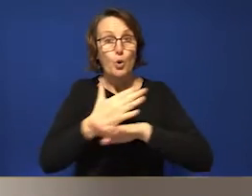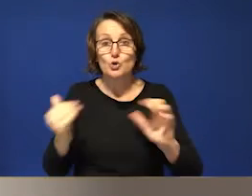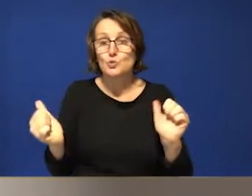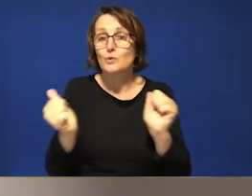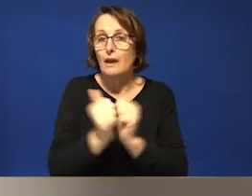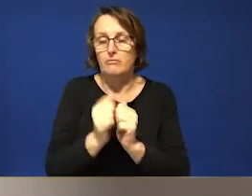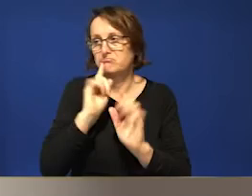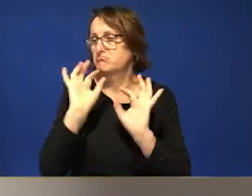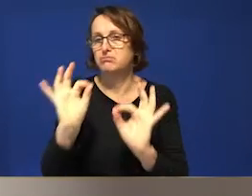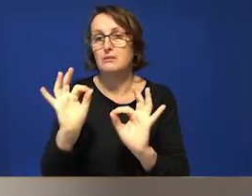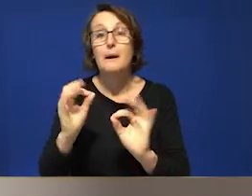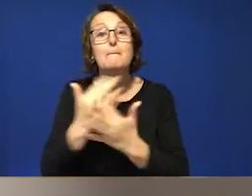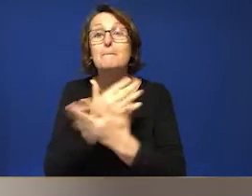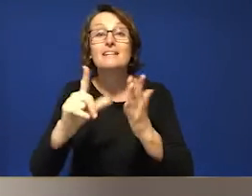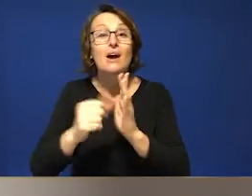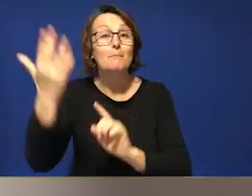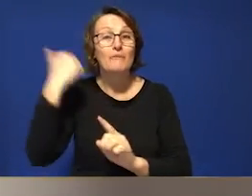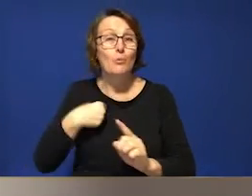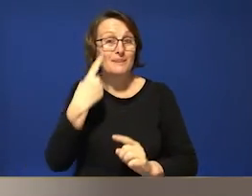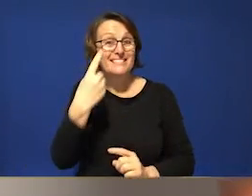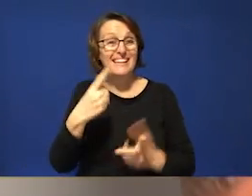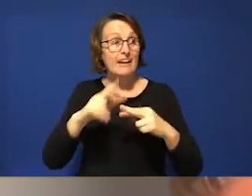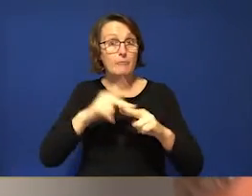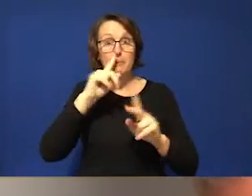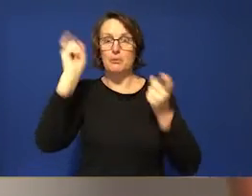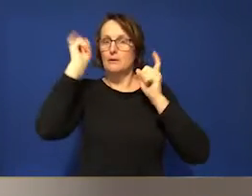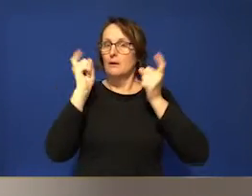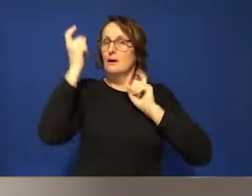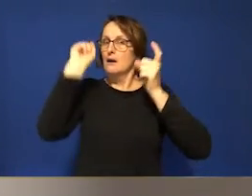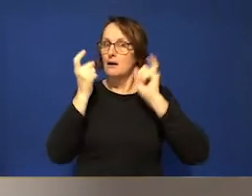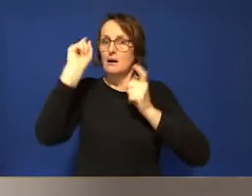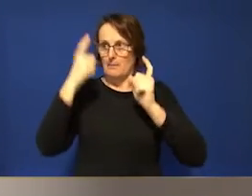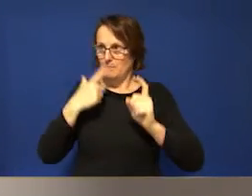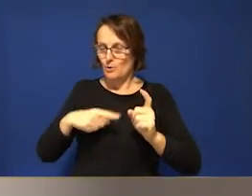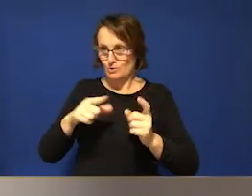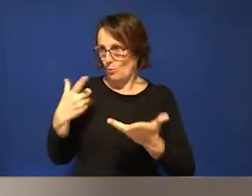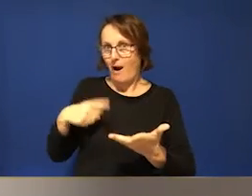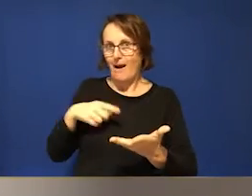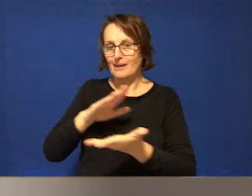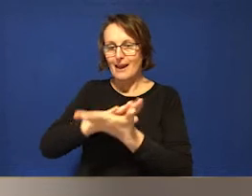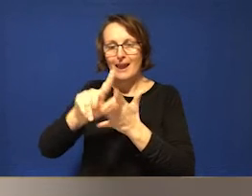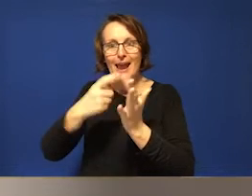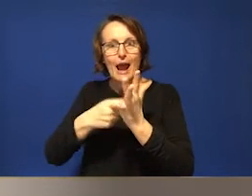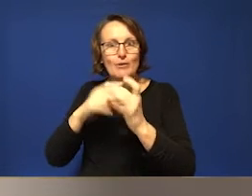And I think when people were like, I've seen this many times before when people get anxious that, you're building in a heritage garden,